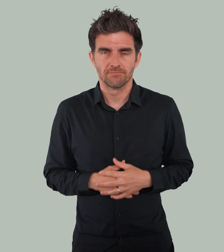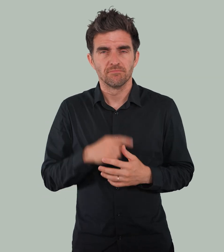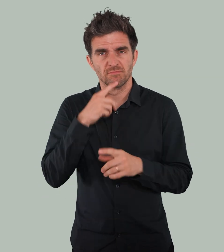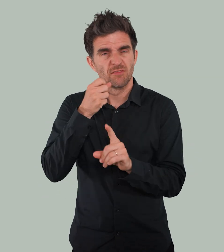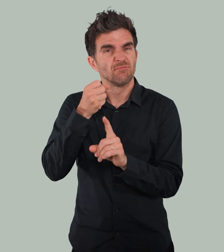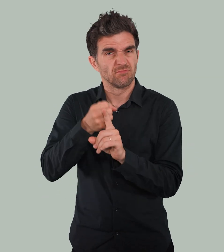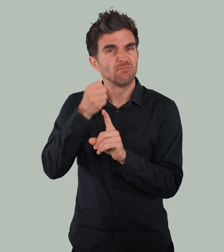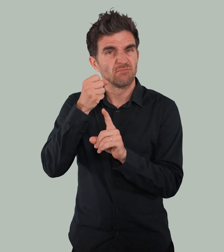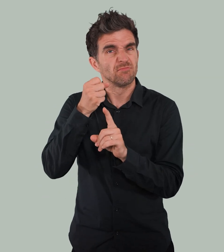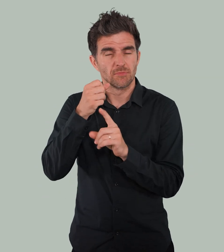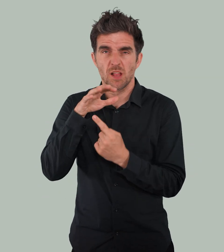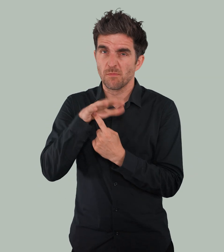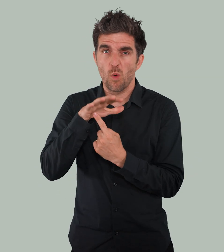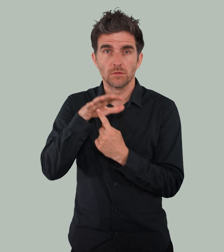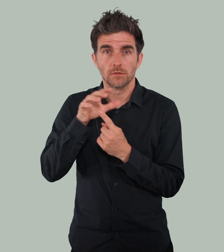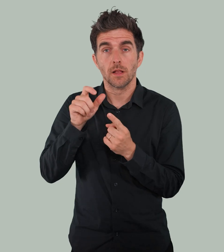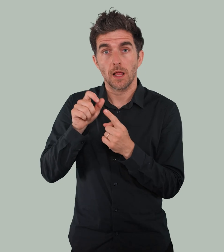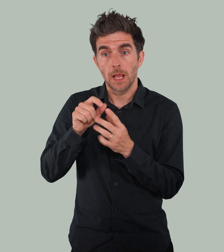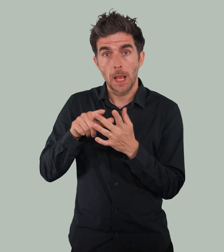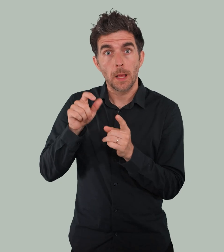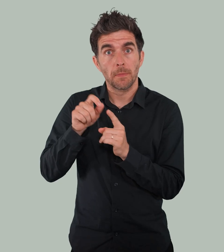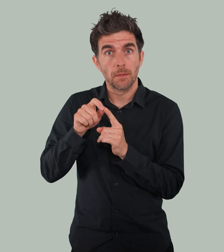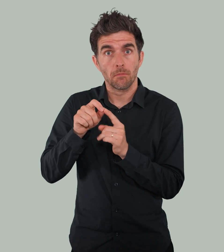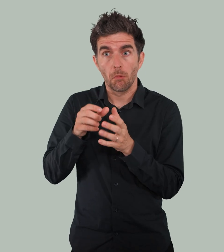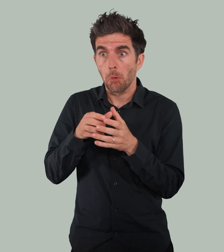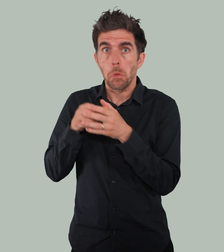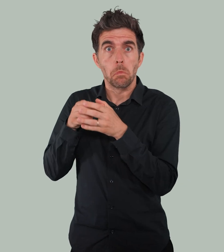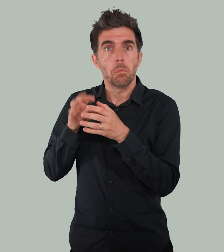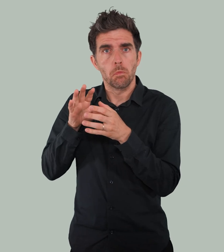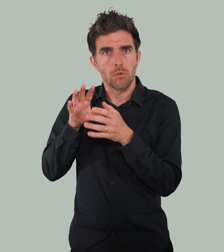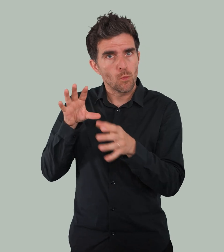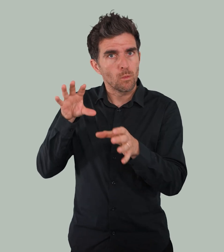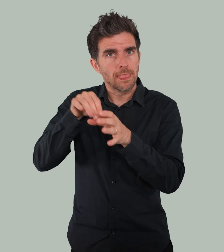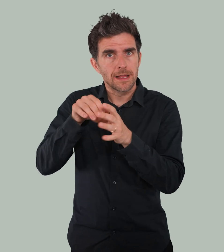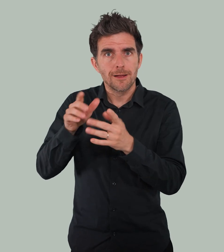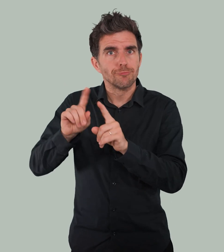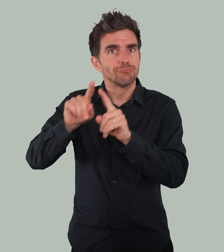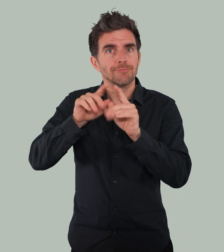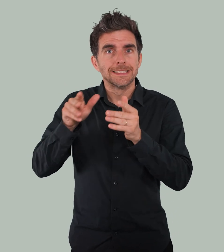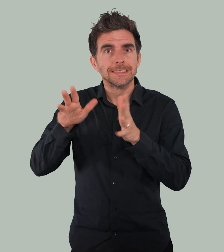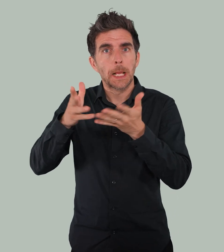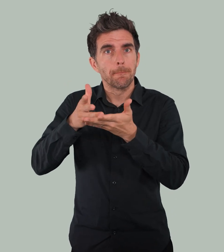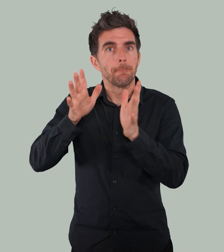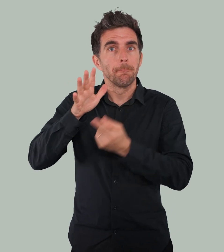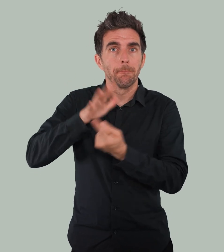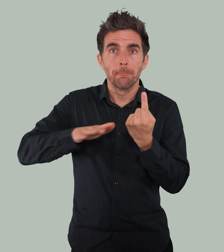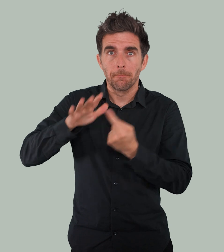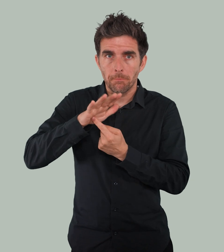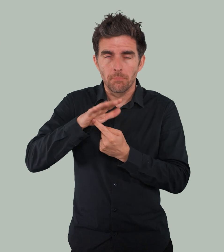Emphasise the importance of PIP within a wider system.